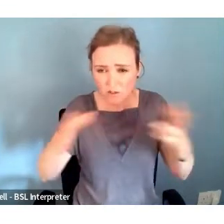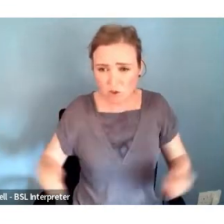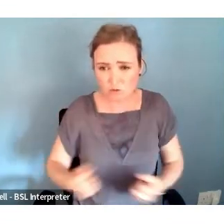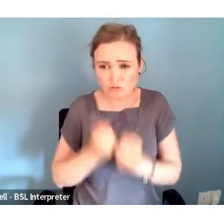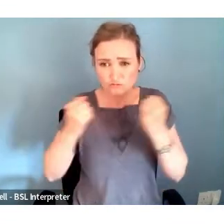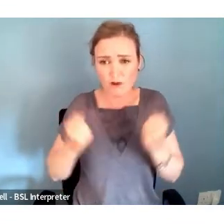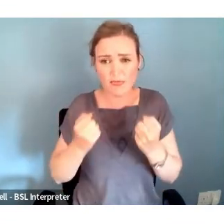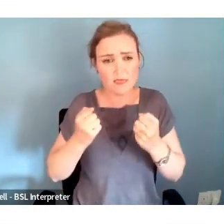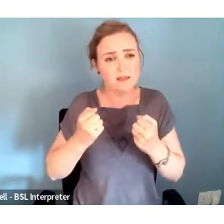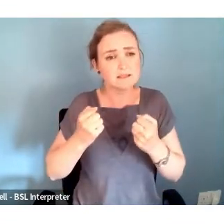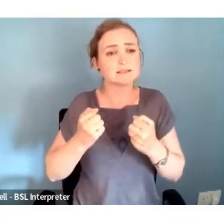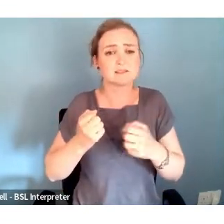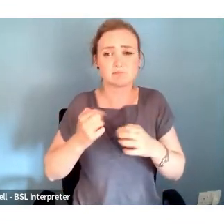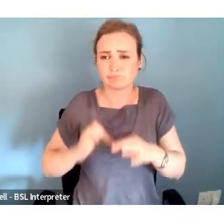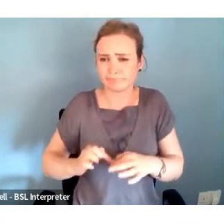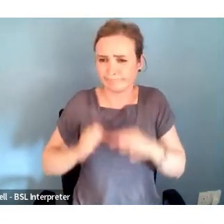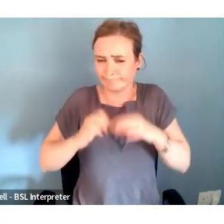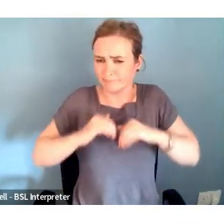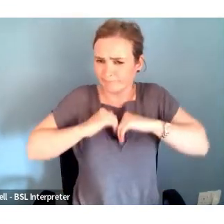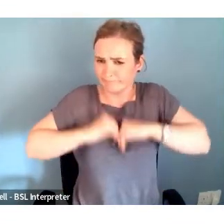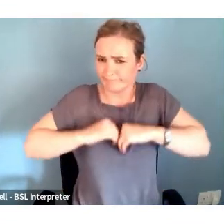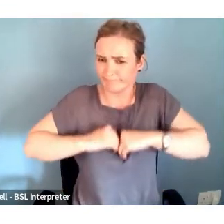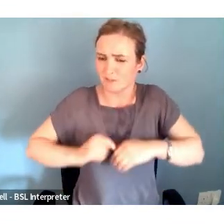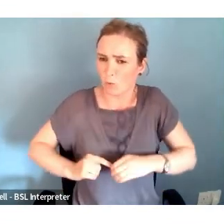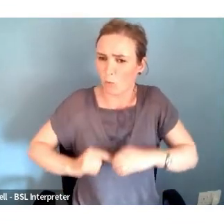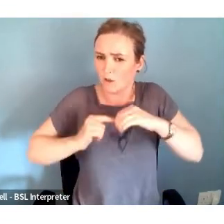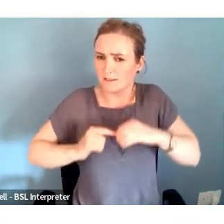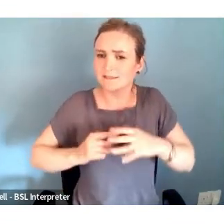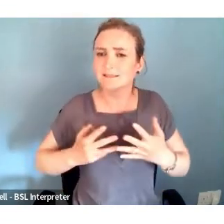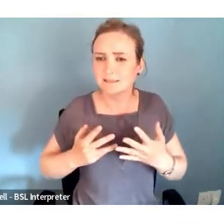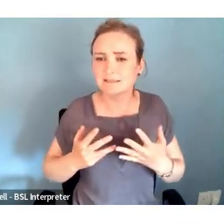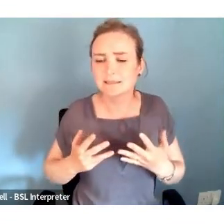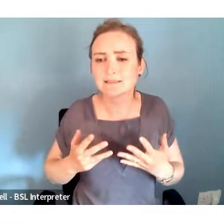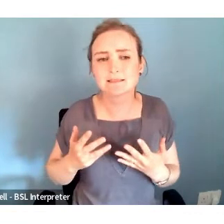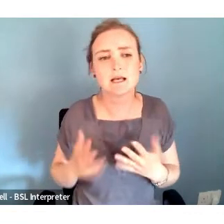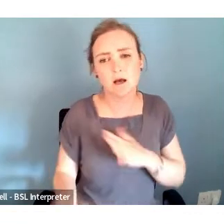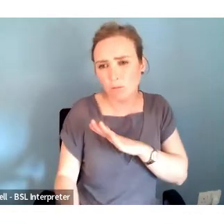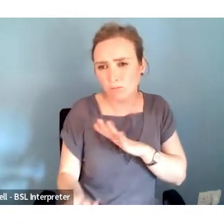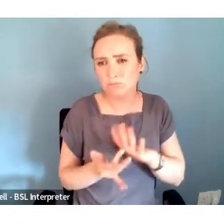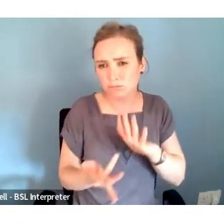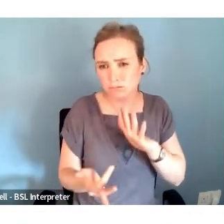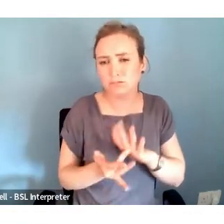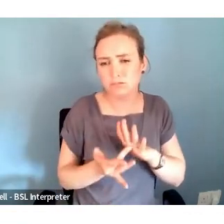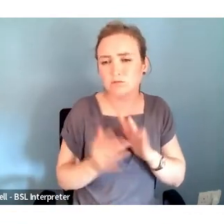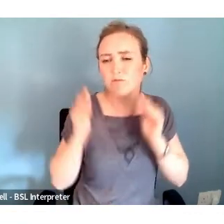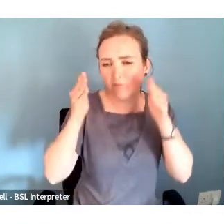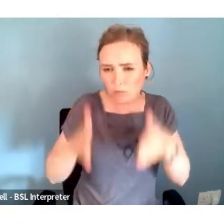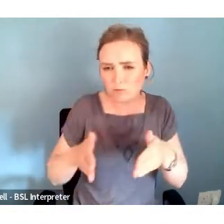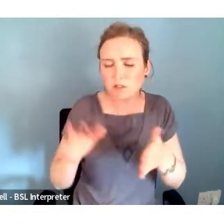the role rather than things that we tend to put there out of habit because they appear everywhere. And what we do